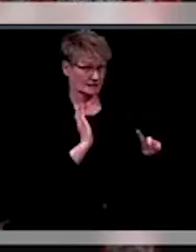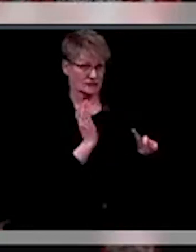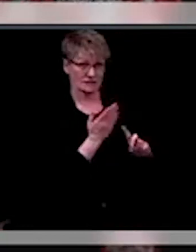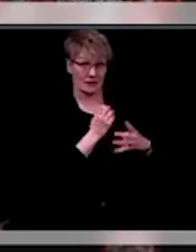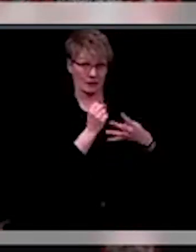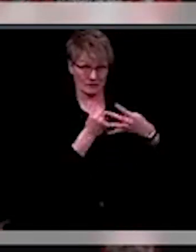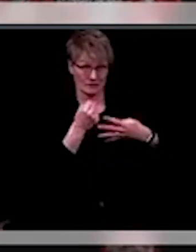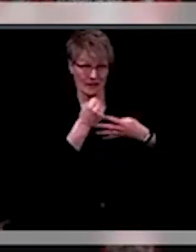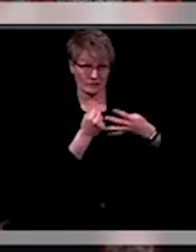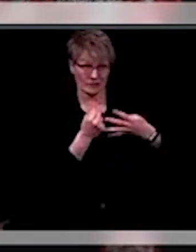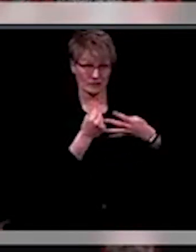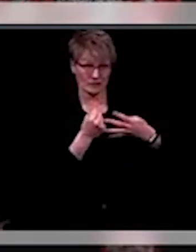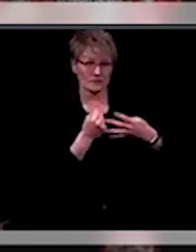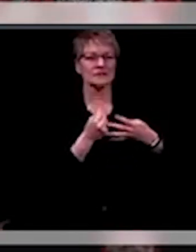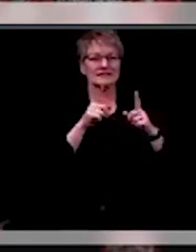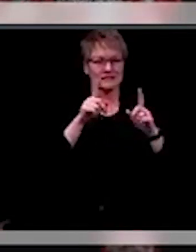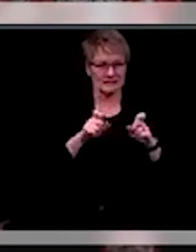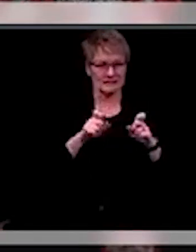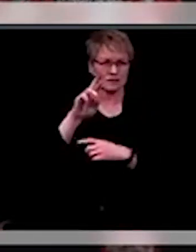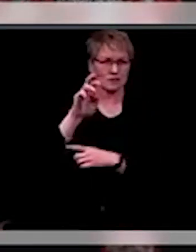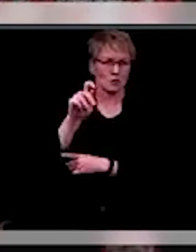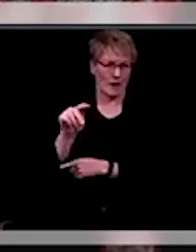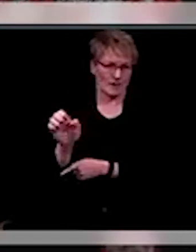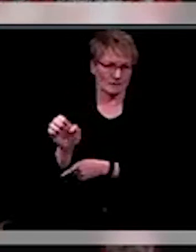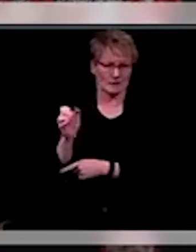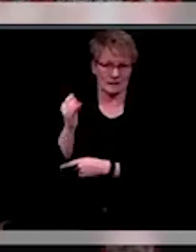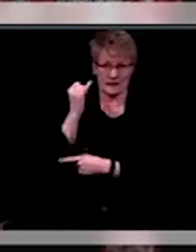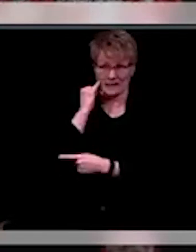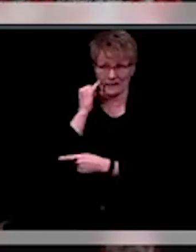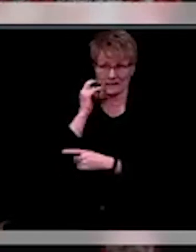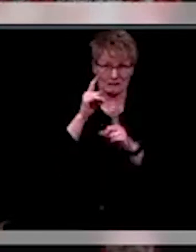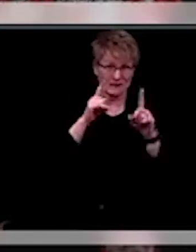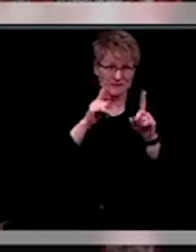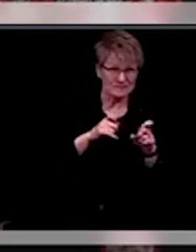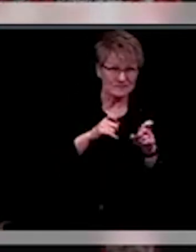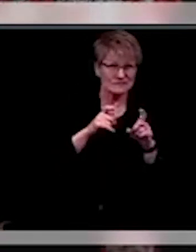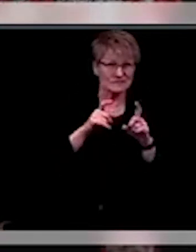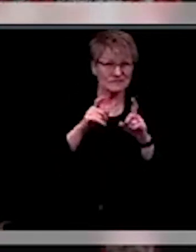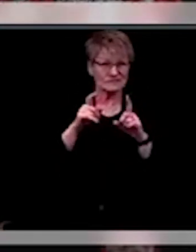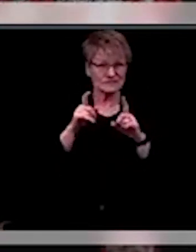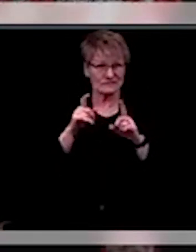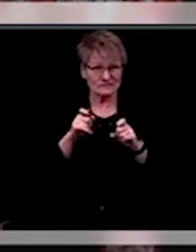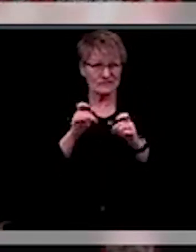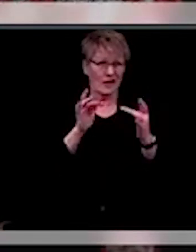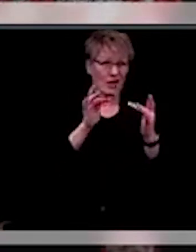testing contacts of cases were going to have a high testing positivity rate. If we have a lot of